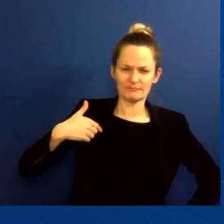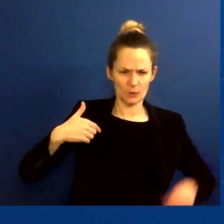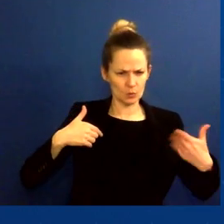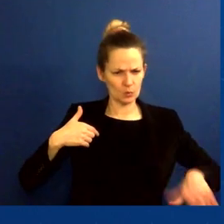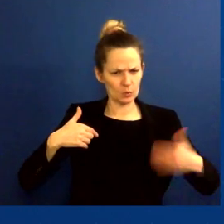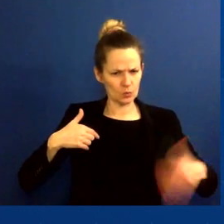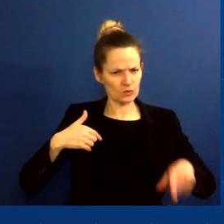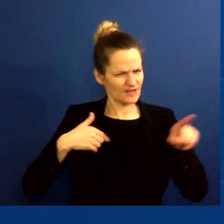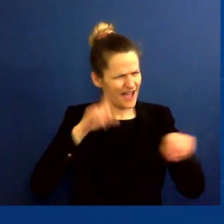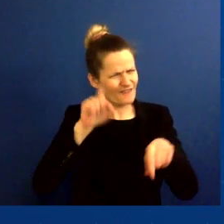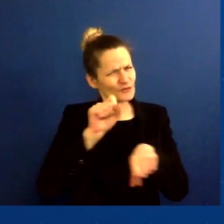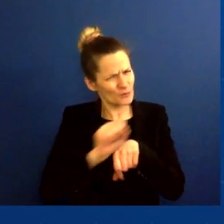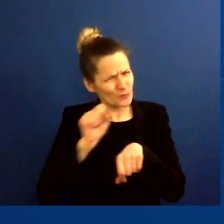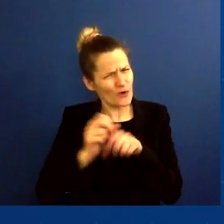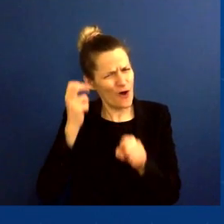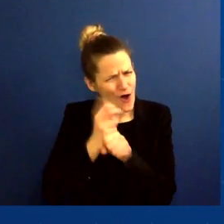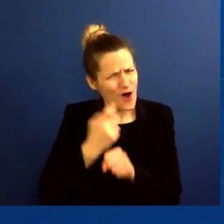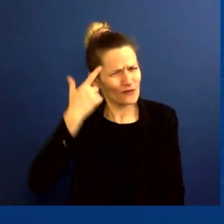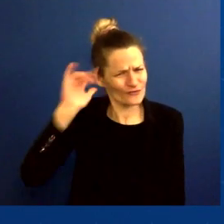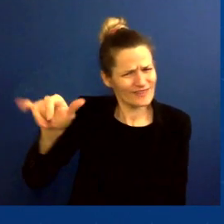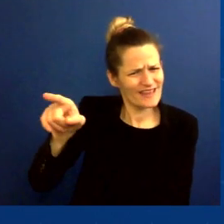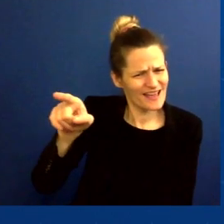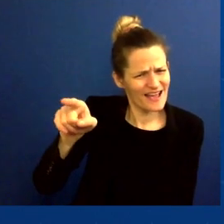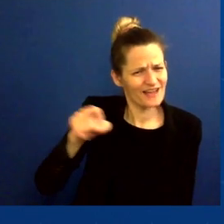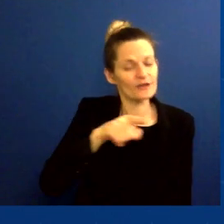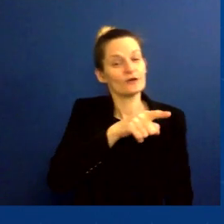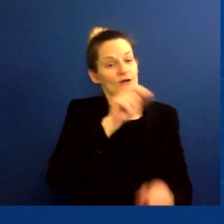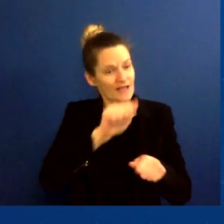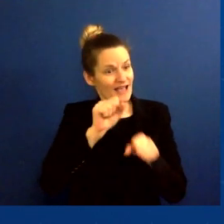and you're able to do it, but it is an education --